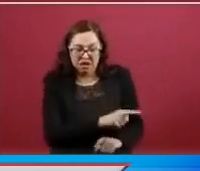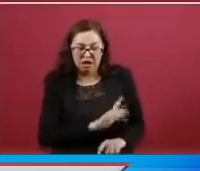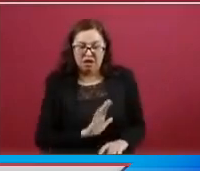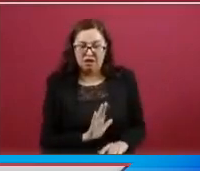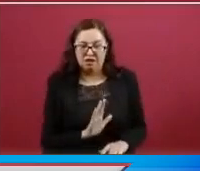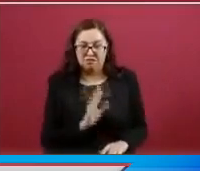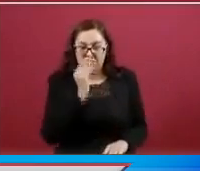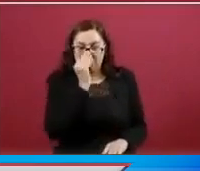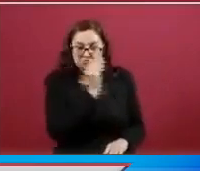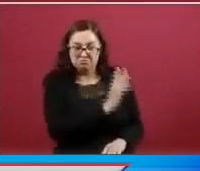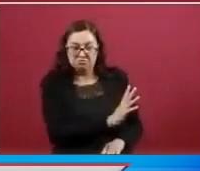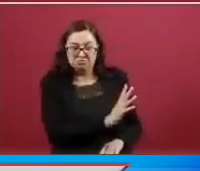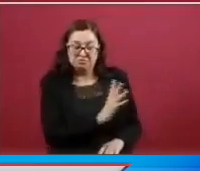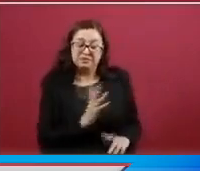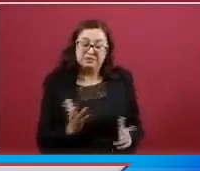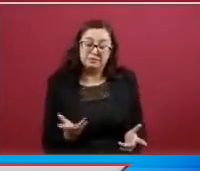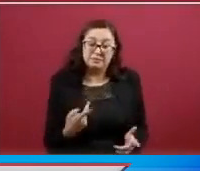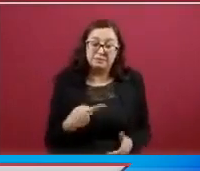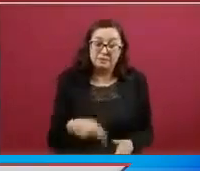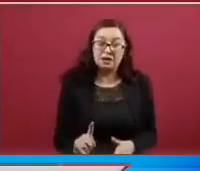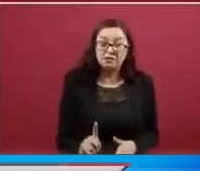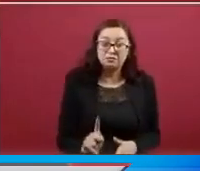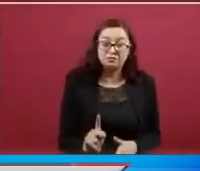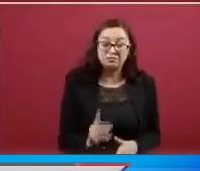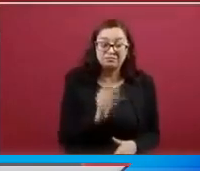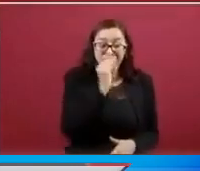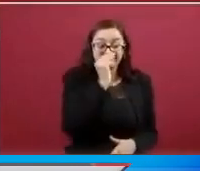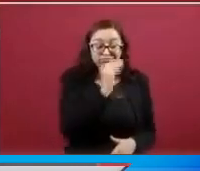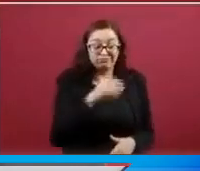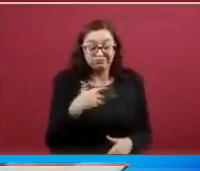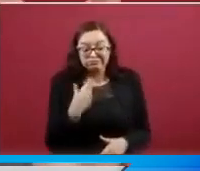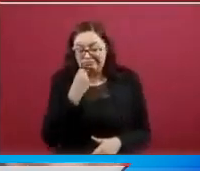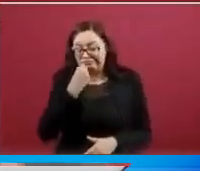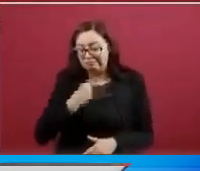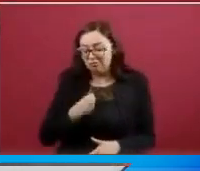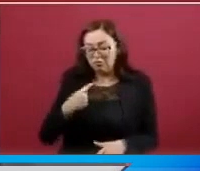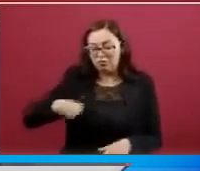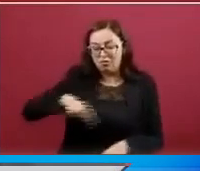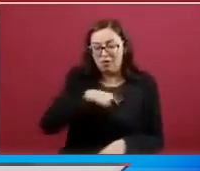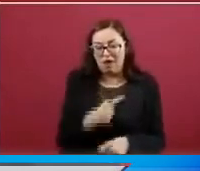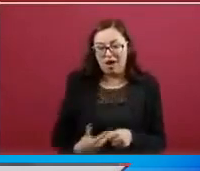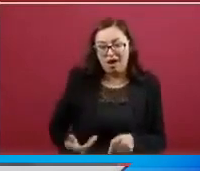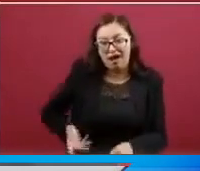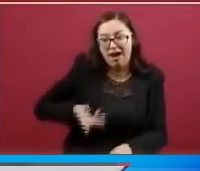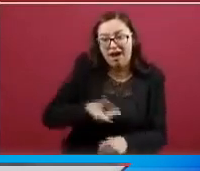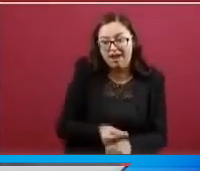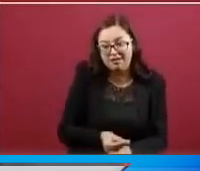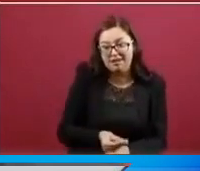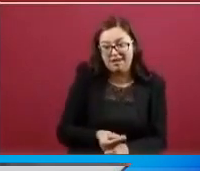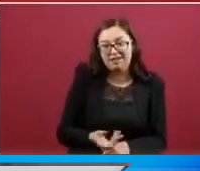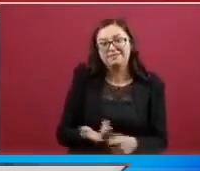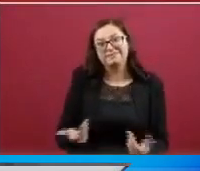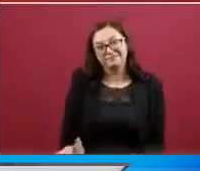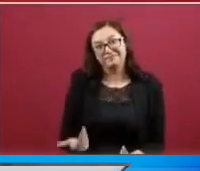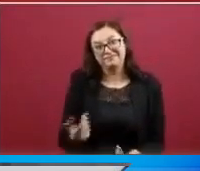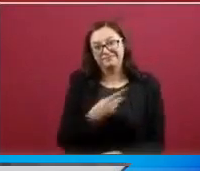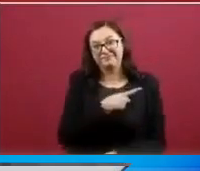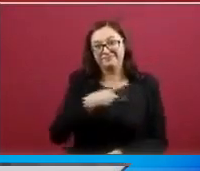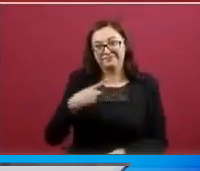were the most looted companies in the neoliberal period criticizing these rating agencies that are the same ones that qualified with excellence during the neoliberal period